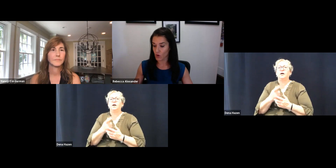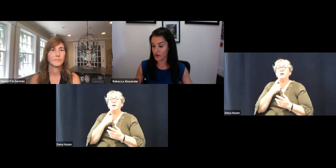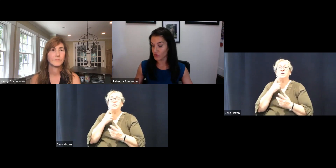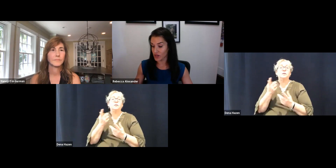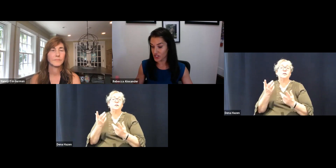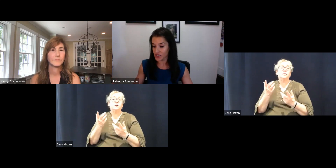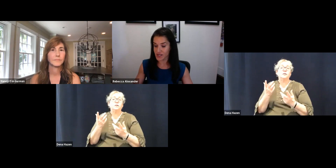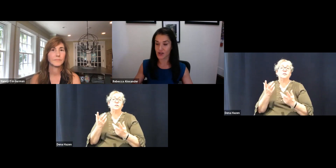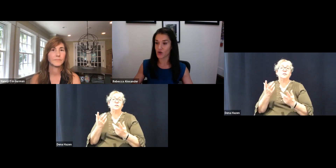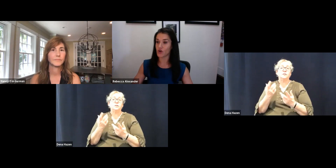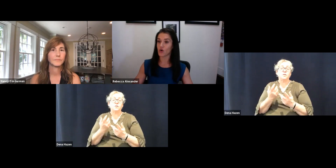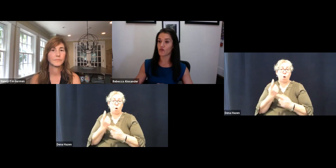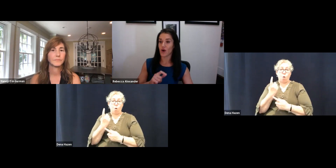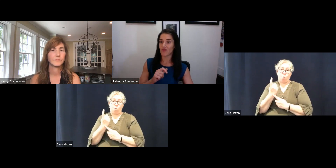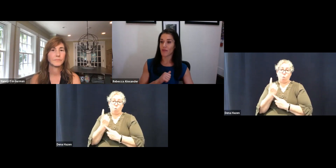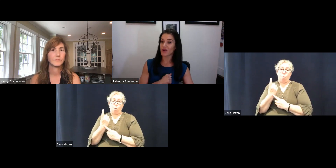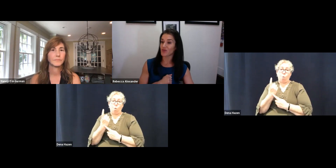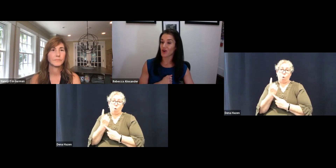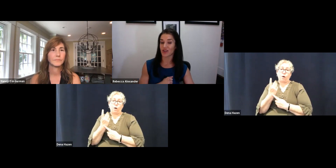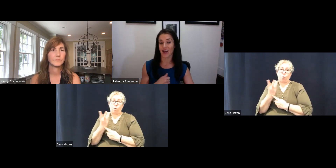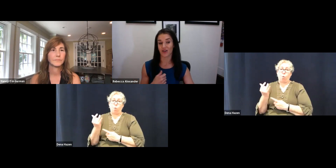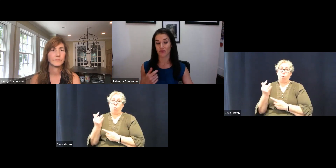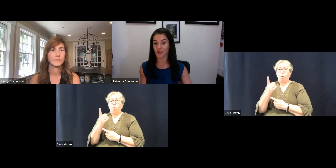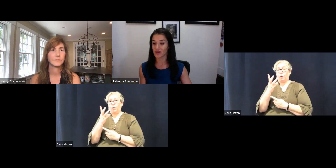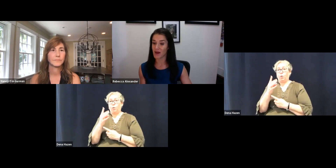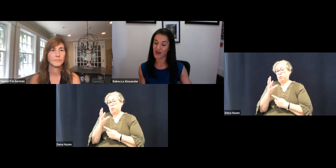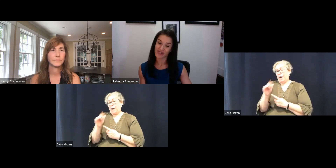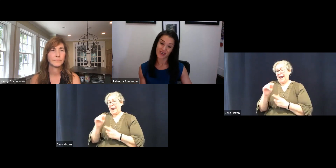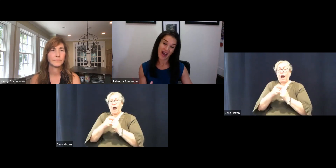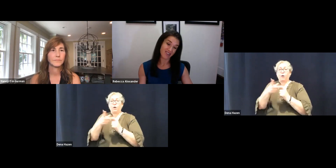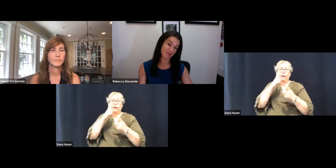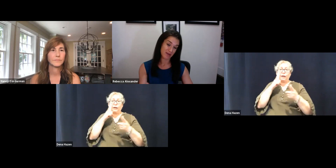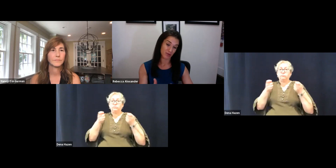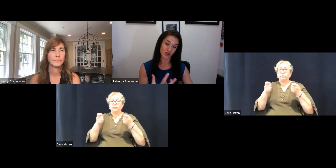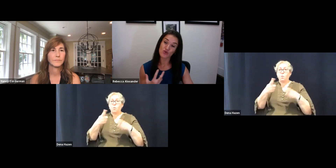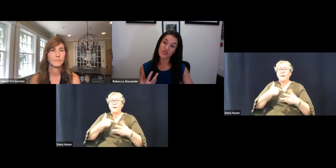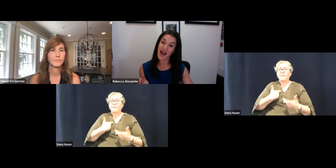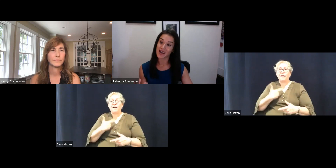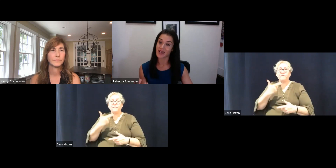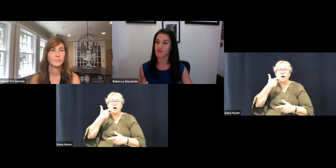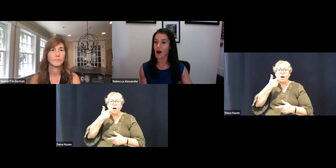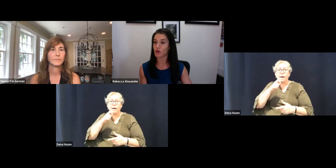One of which is, and I don't know if you have a microphone and how you feel about having people use that if that would